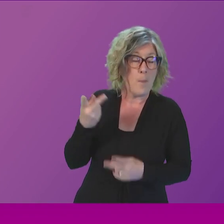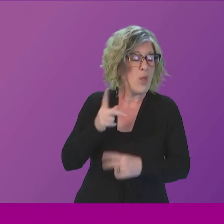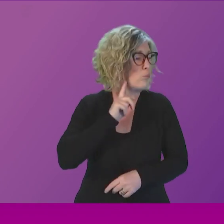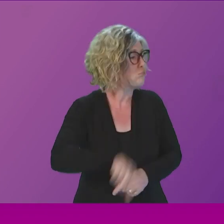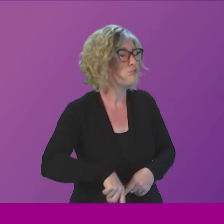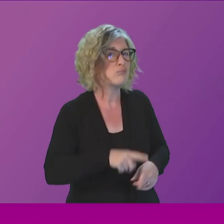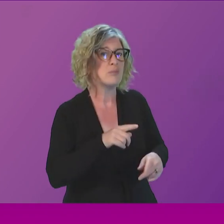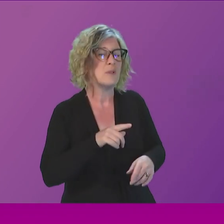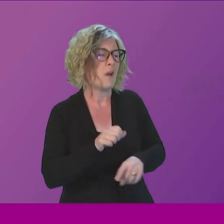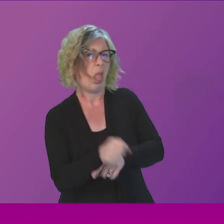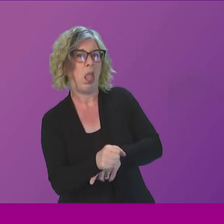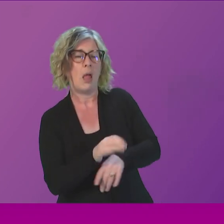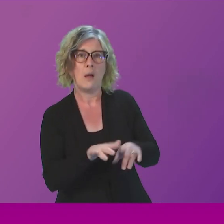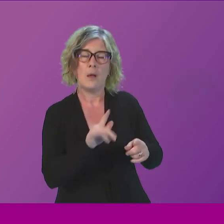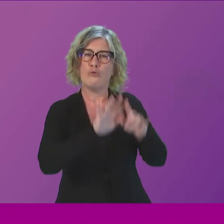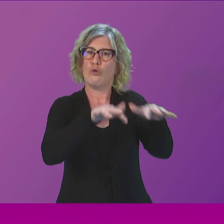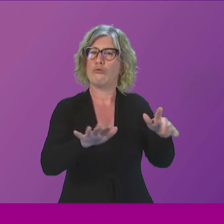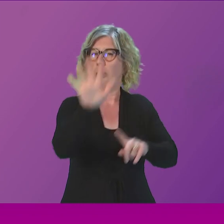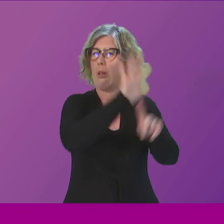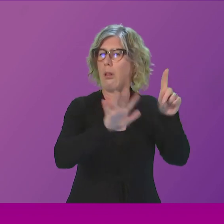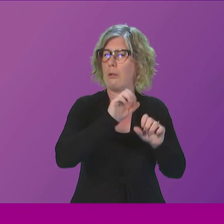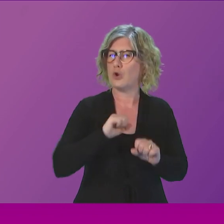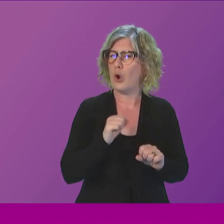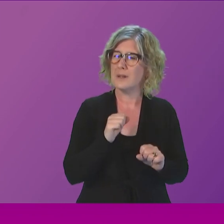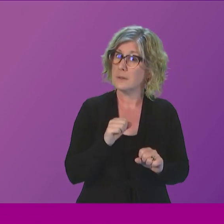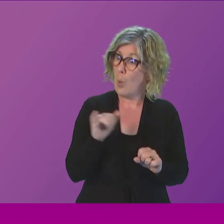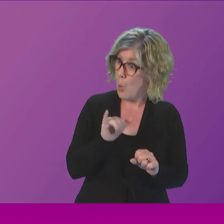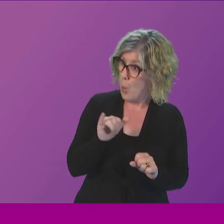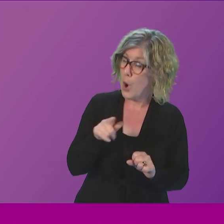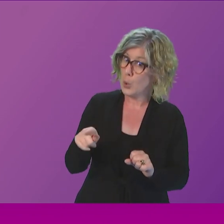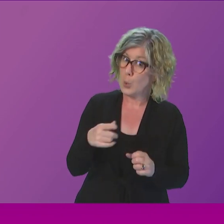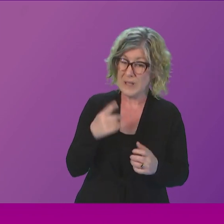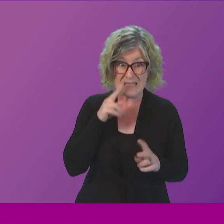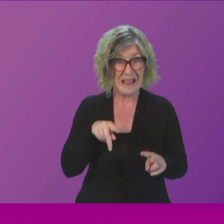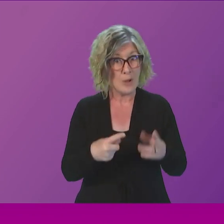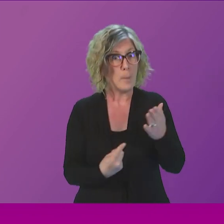take this opportunity to send a strong message of support for our rural schools?